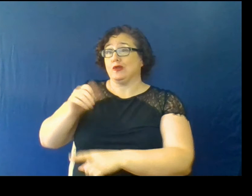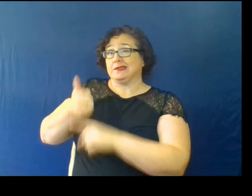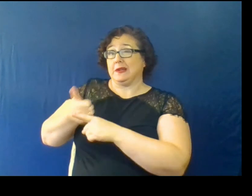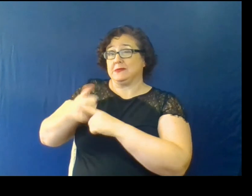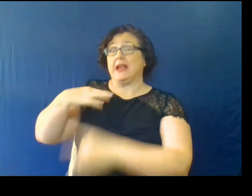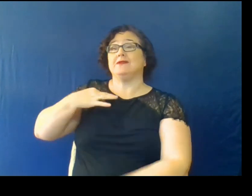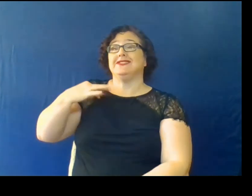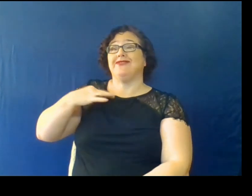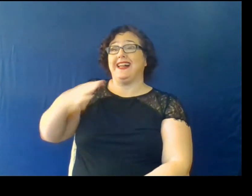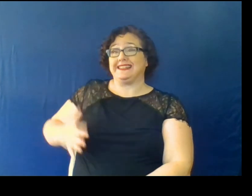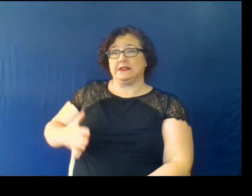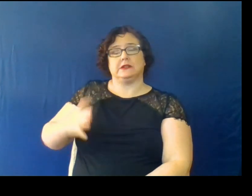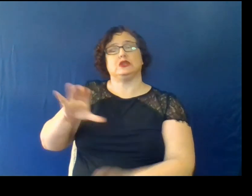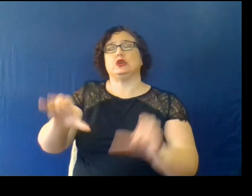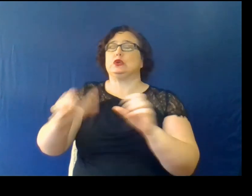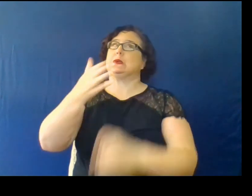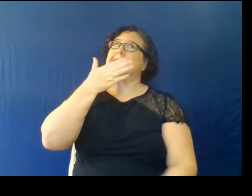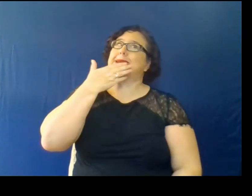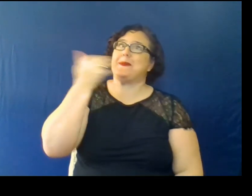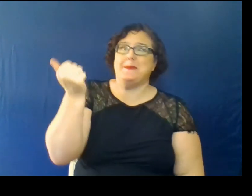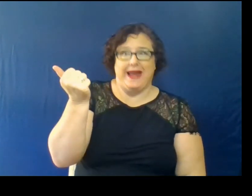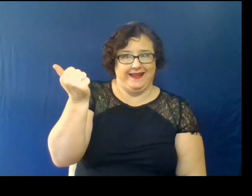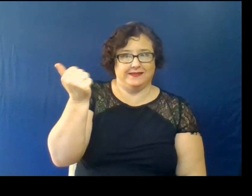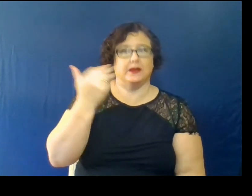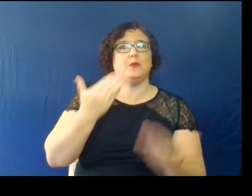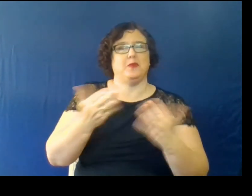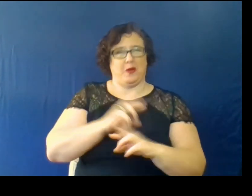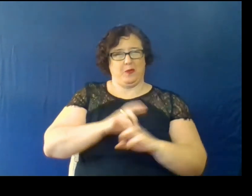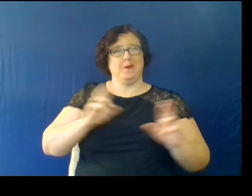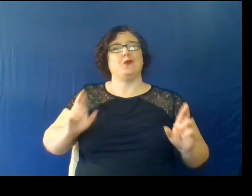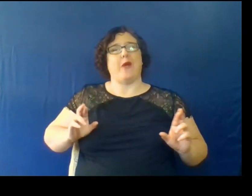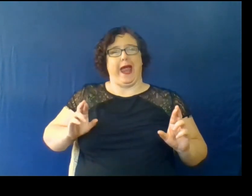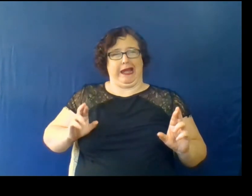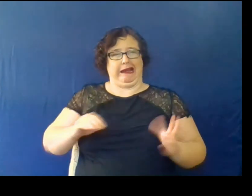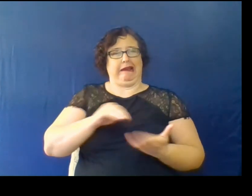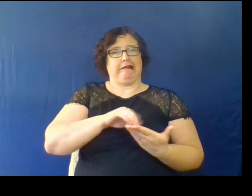doing their best but you might want to go in with the documentation that shows that this is my right